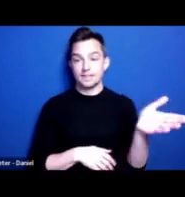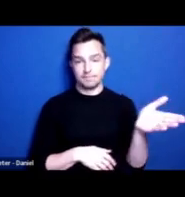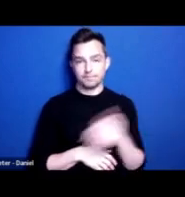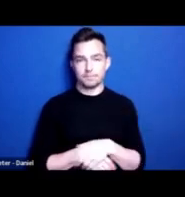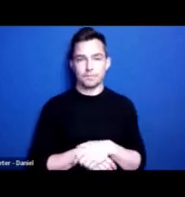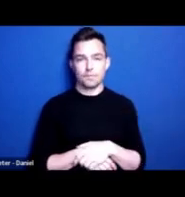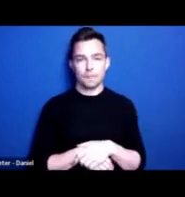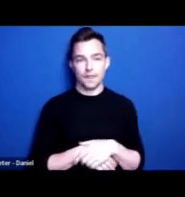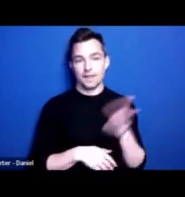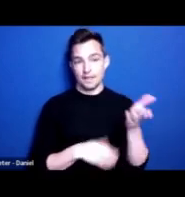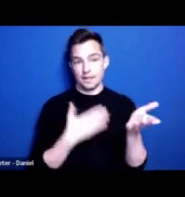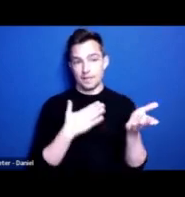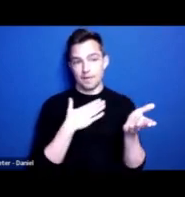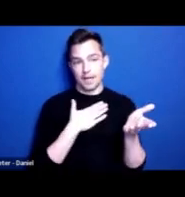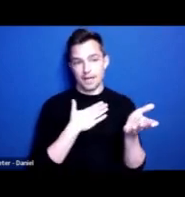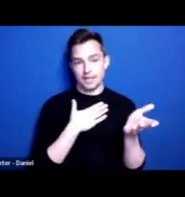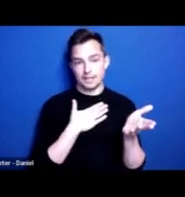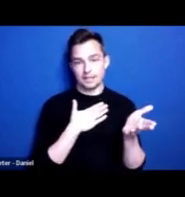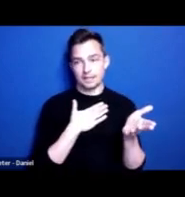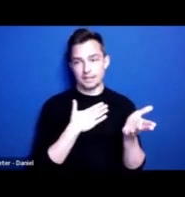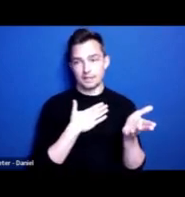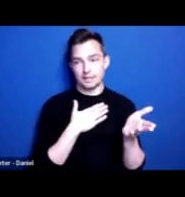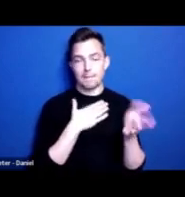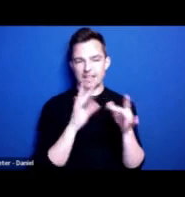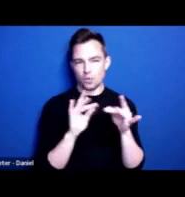my, my story, and it's unique to